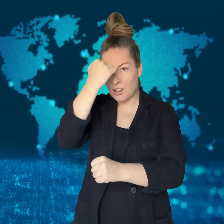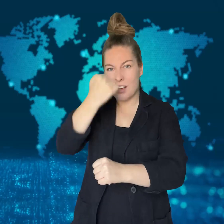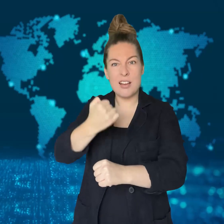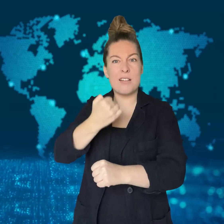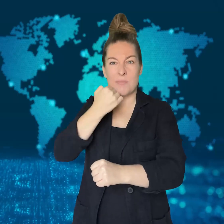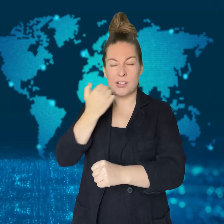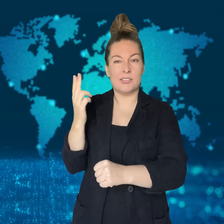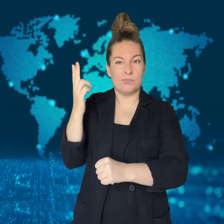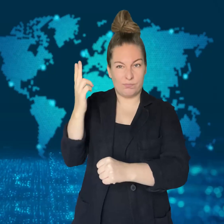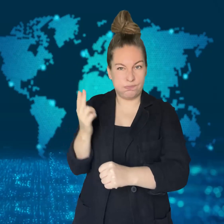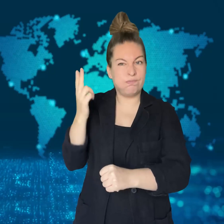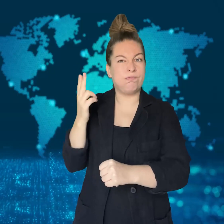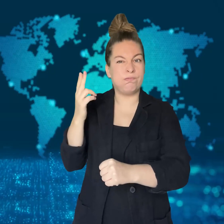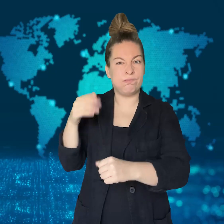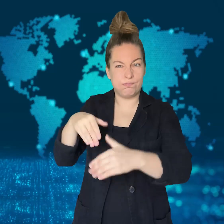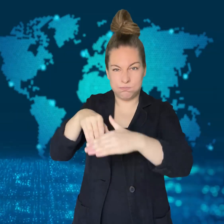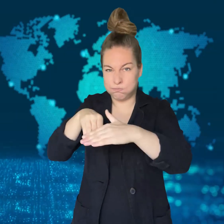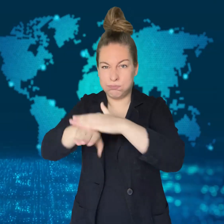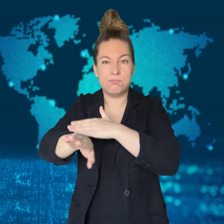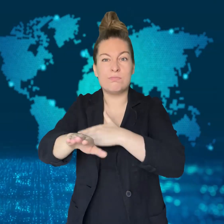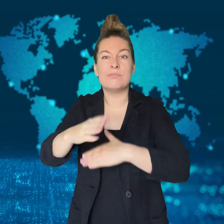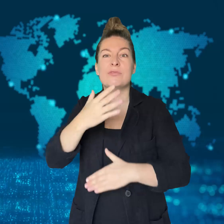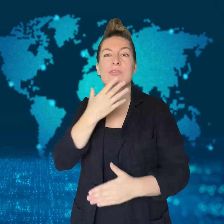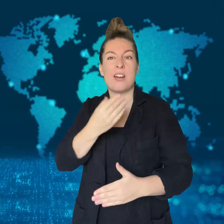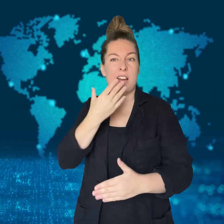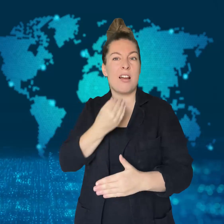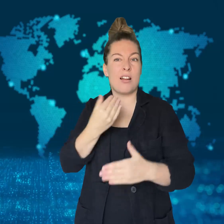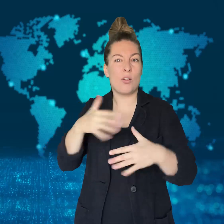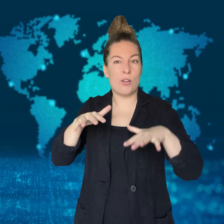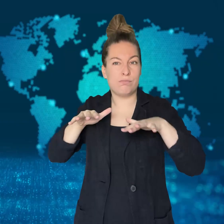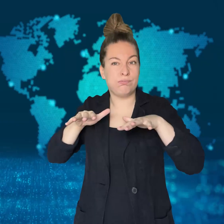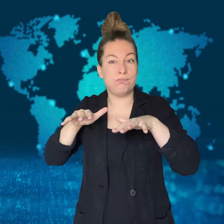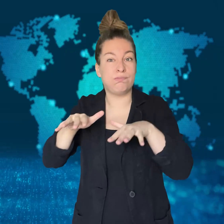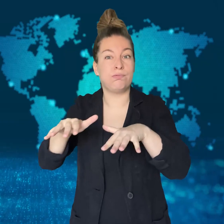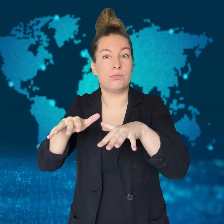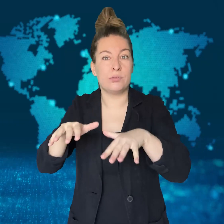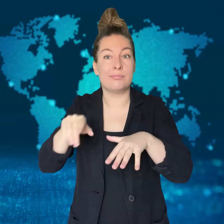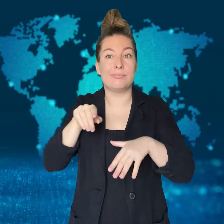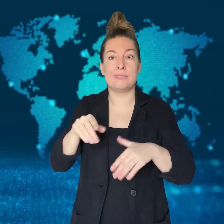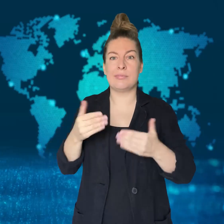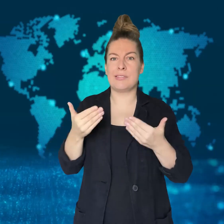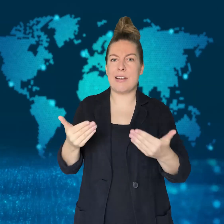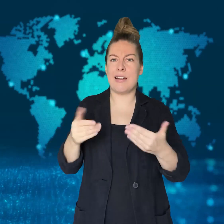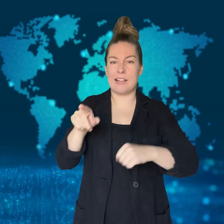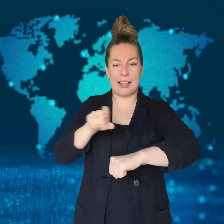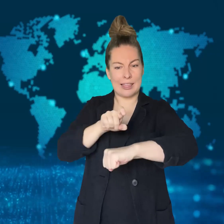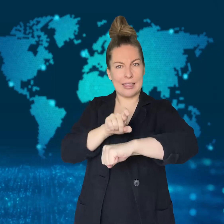The country's "Days of Awe," considered Judaism's High Holy Days,